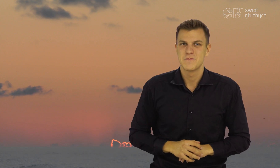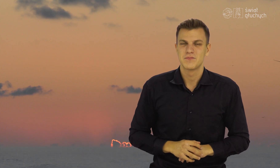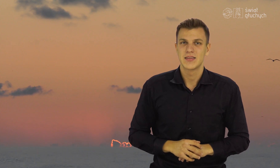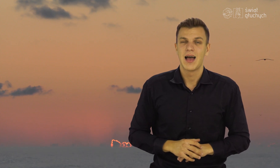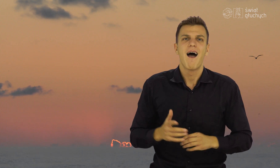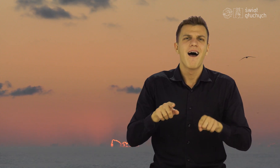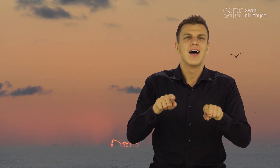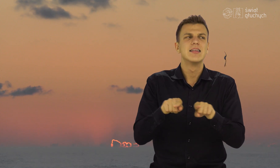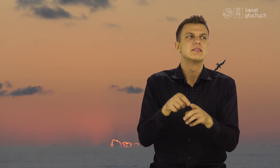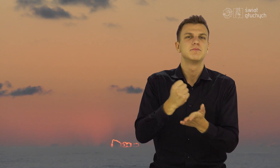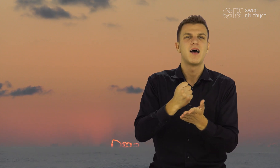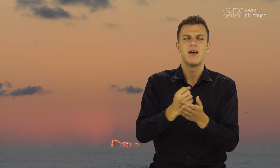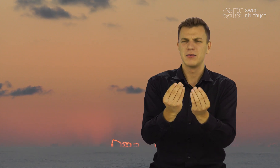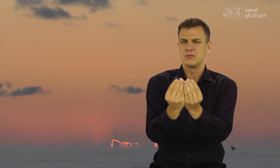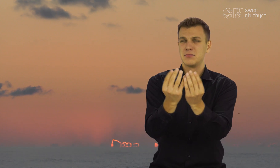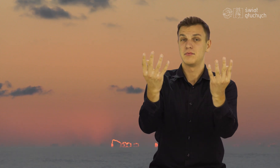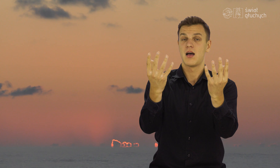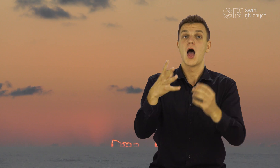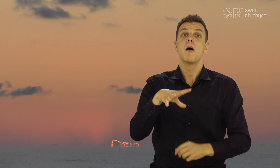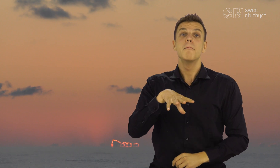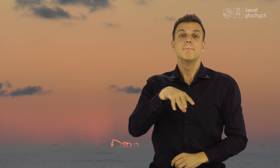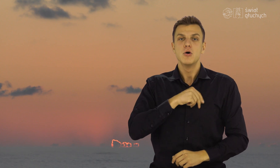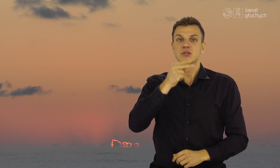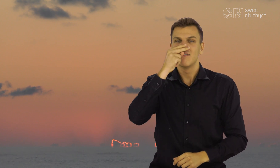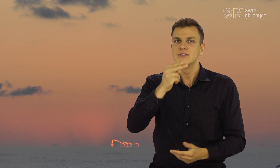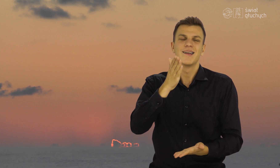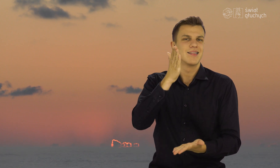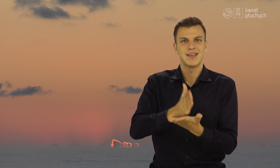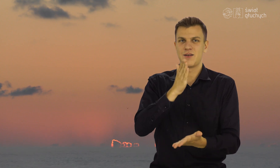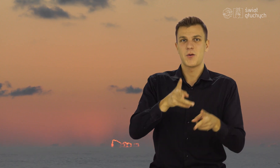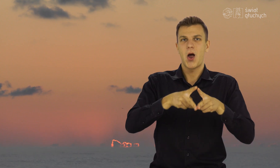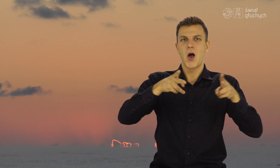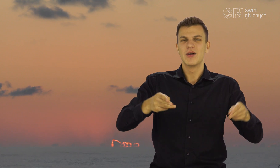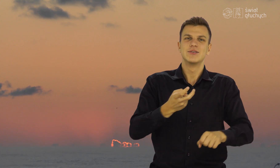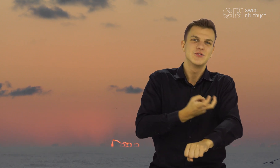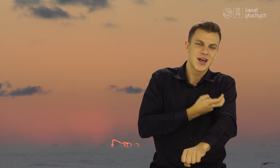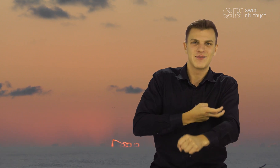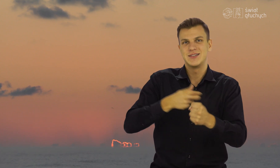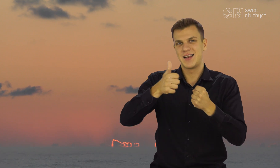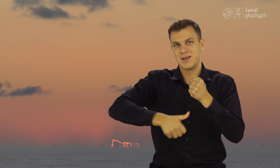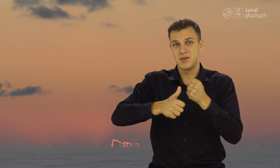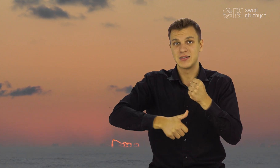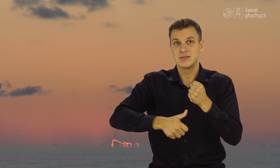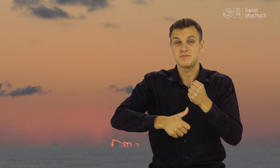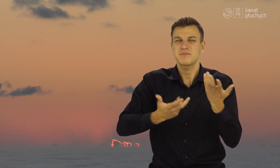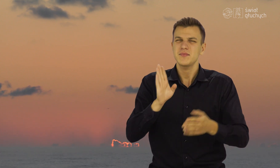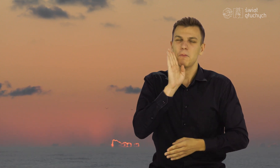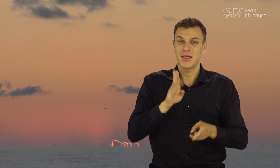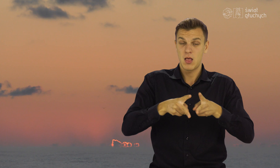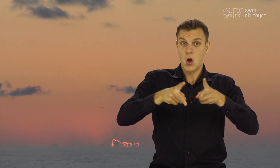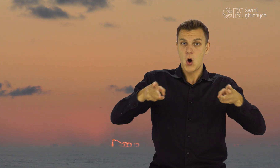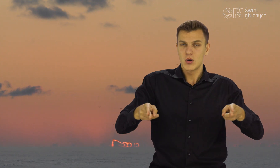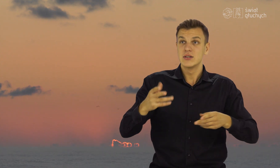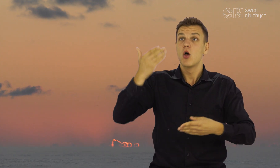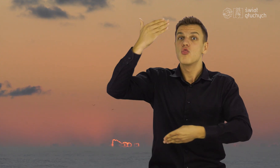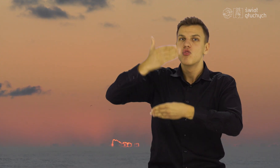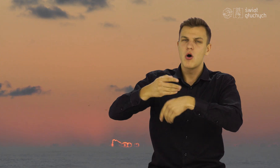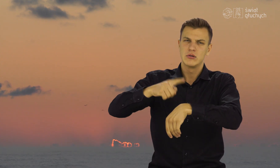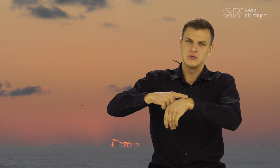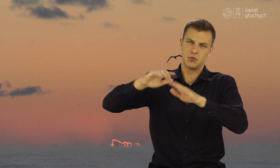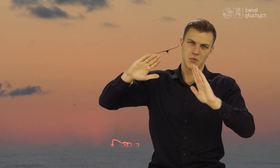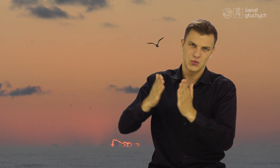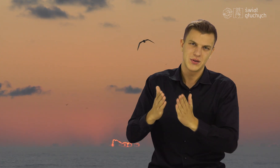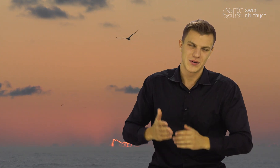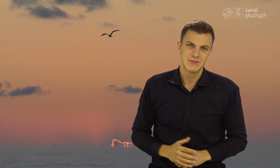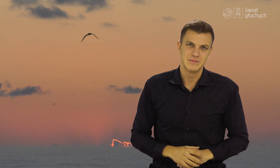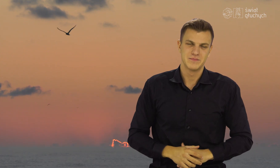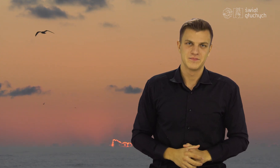In Poland, we can observe this in June and July, when the nights are the shortest.